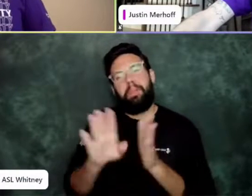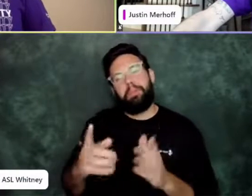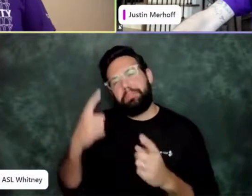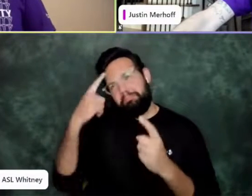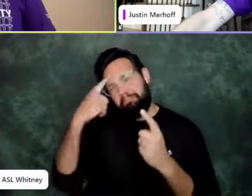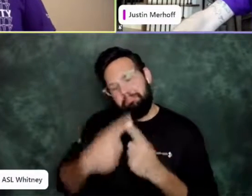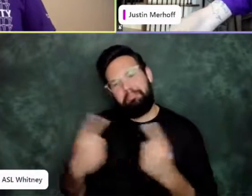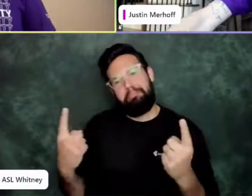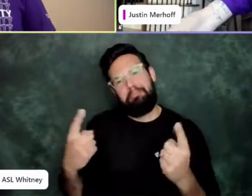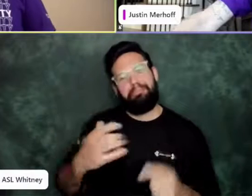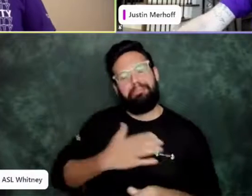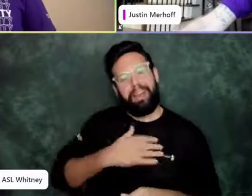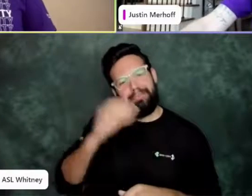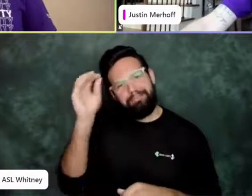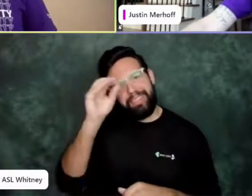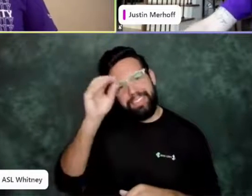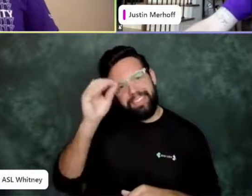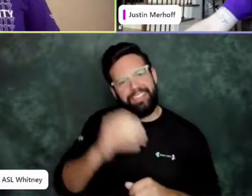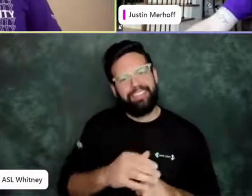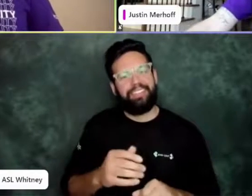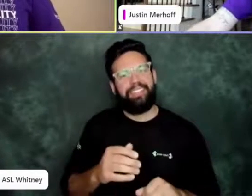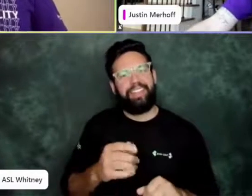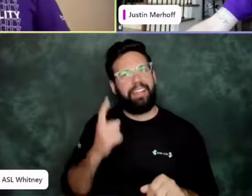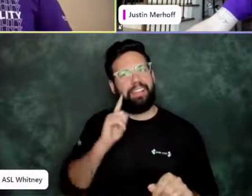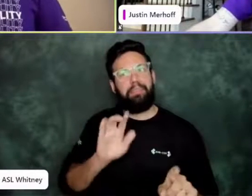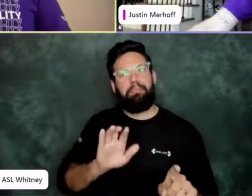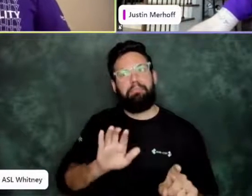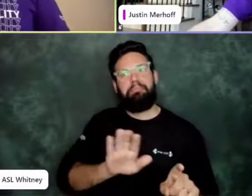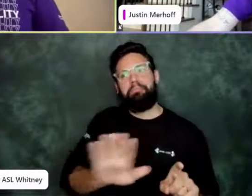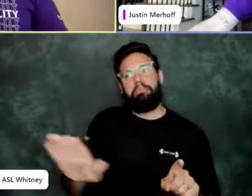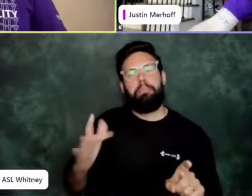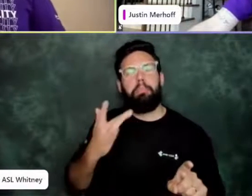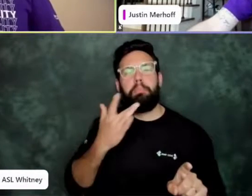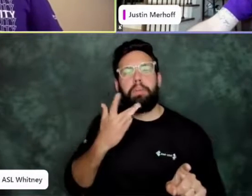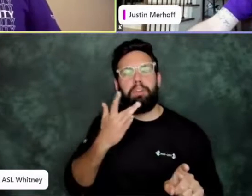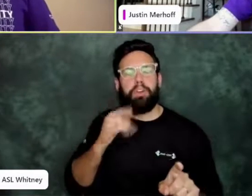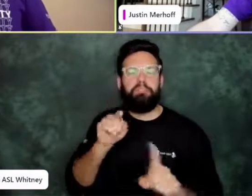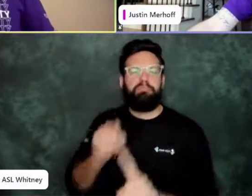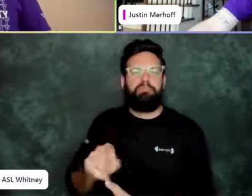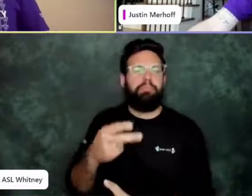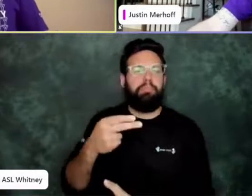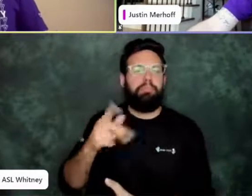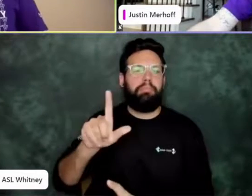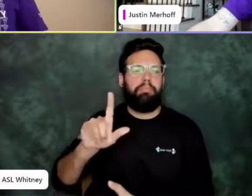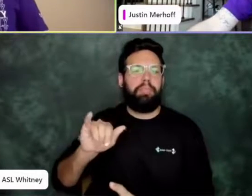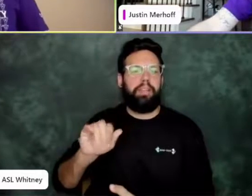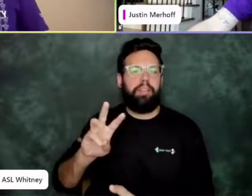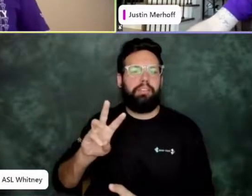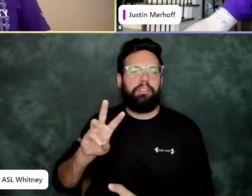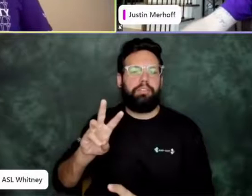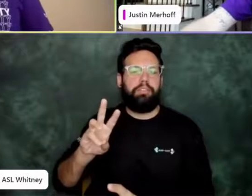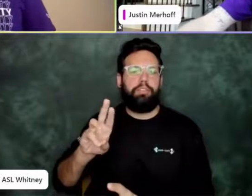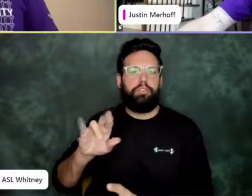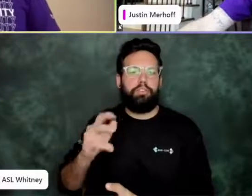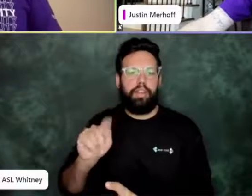I think they really like working with Playwright especially, but honestly, all the technologies that I've mentioned,